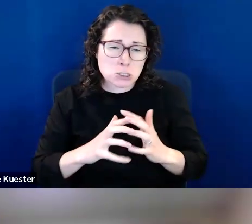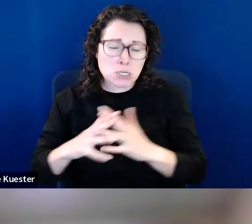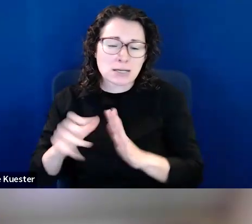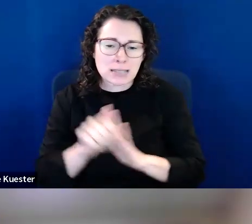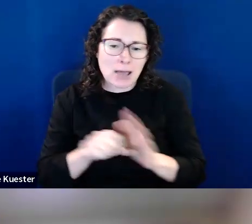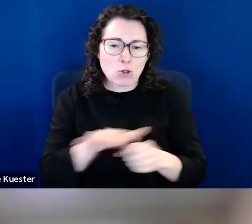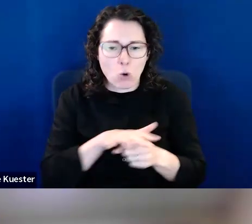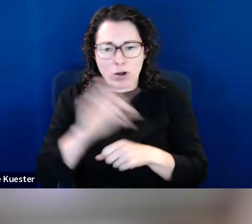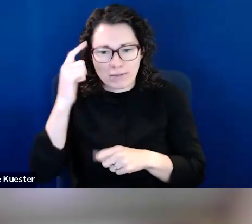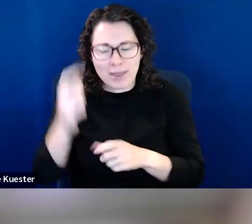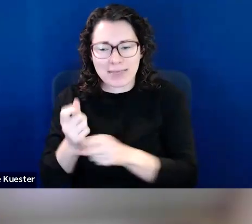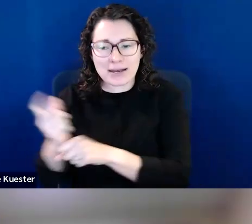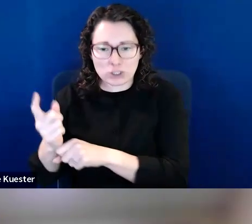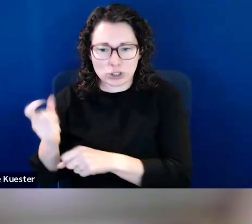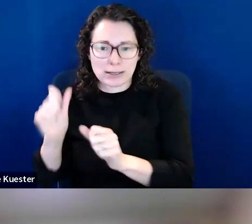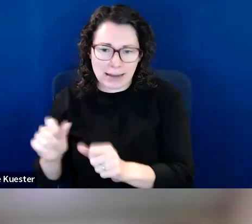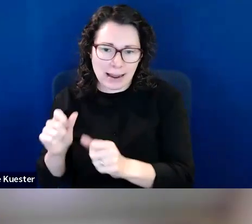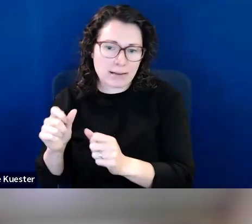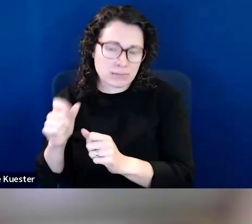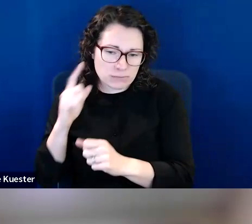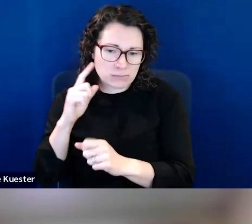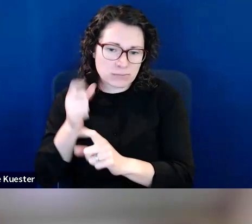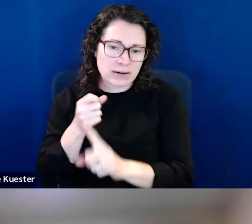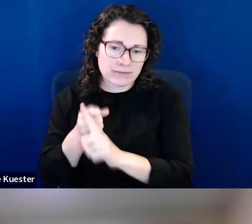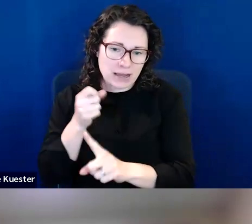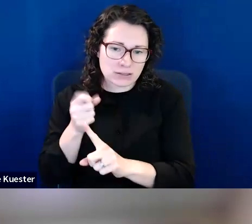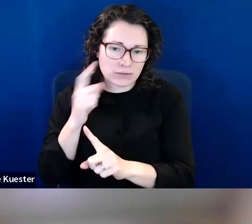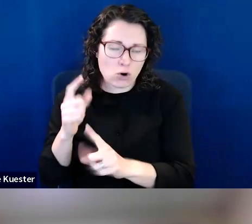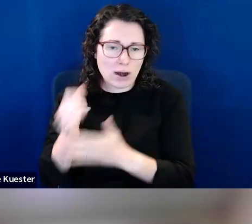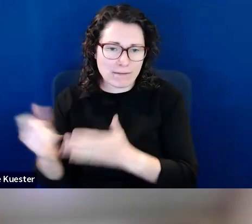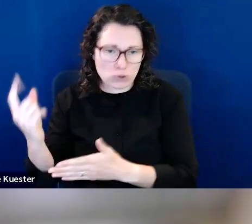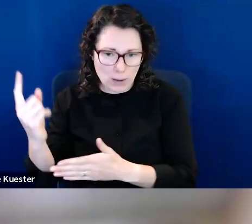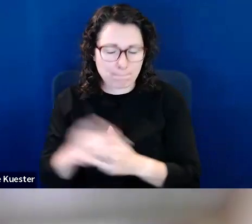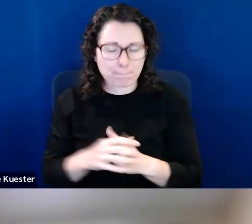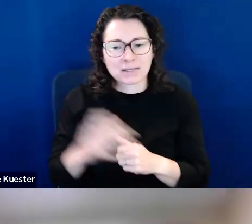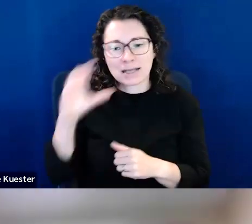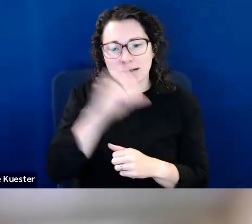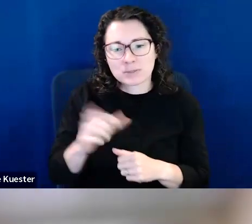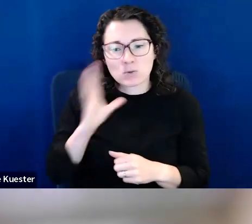and then a year after that it can go in effect for um uh everyone. The estimate is that it it'll save